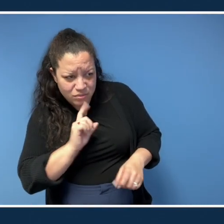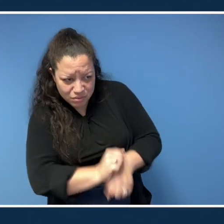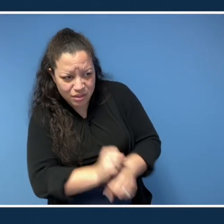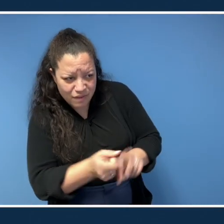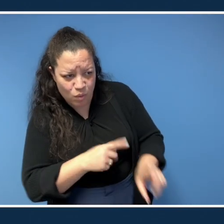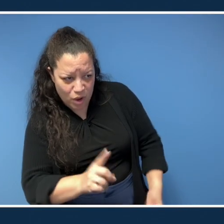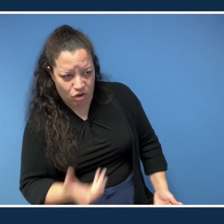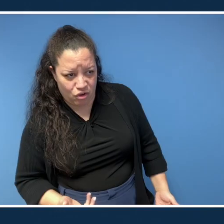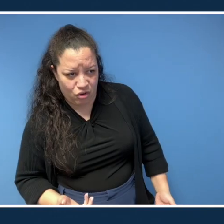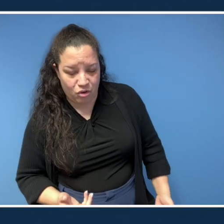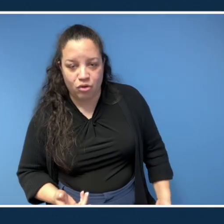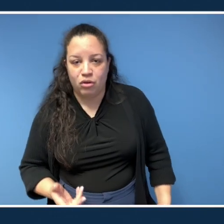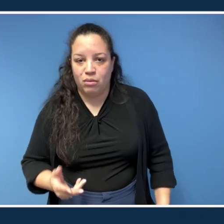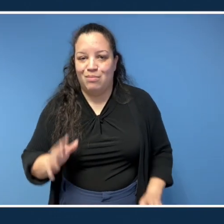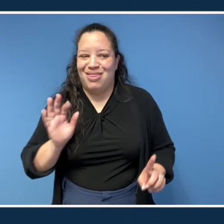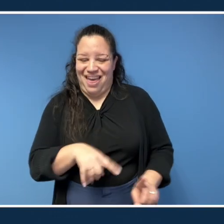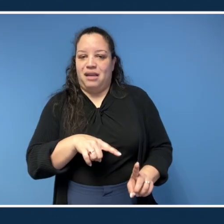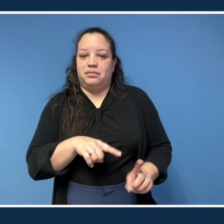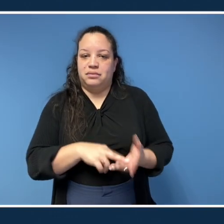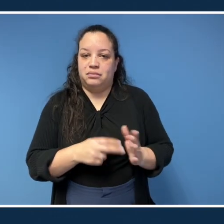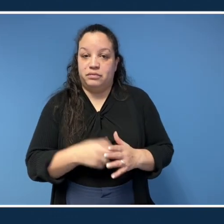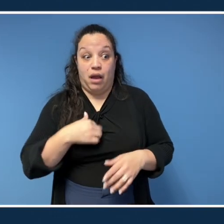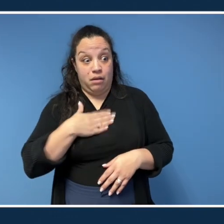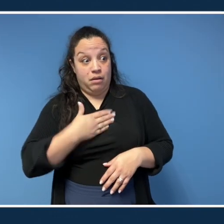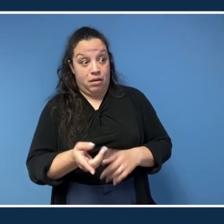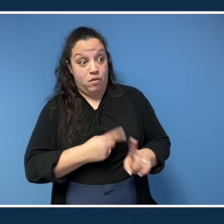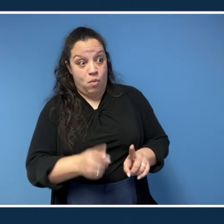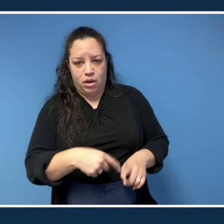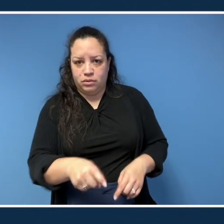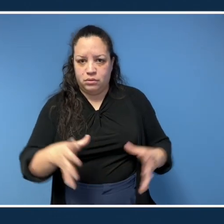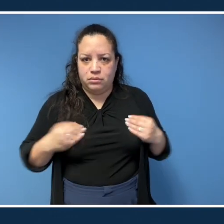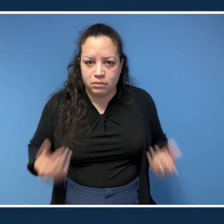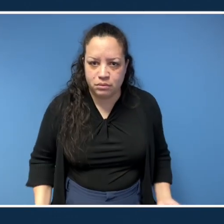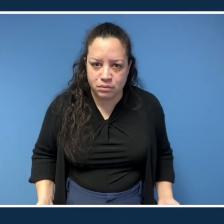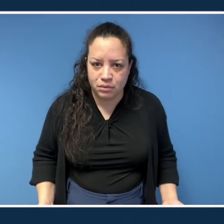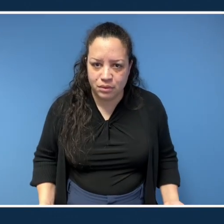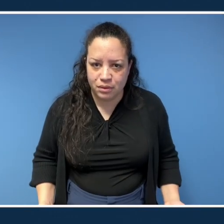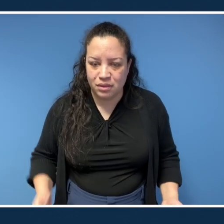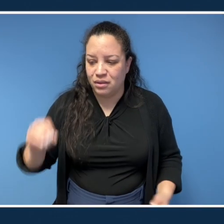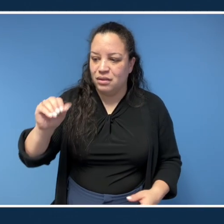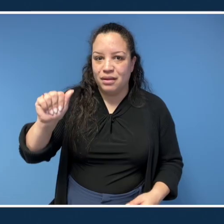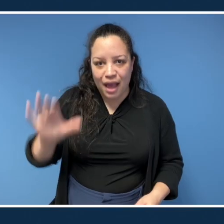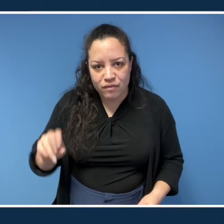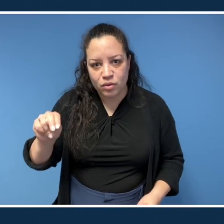And so that's the recognition piece for me. I often say that African Nova Scotians continue to always kind of fight for